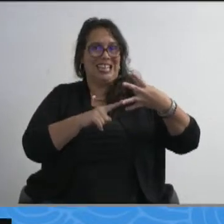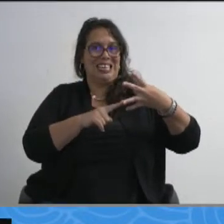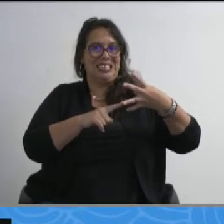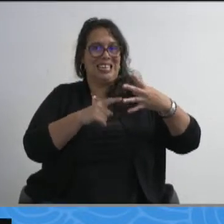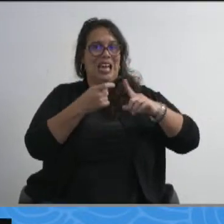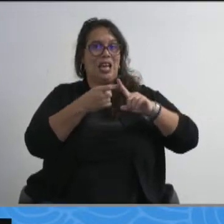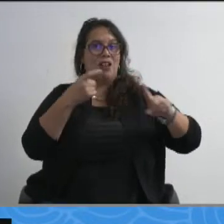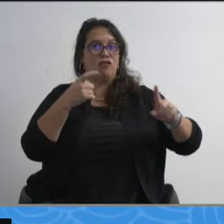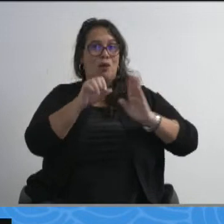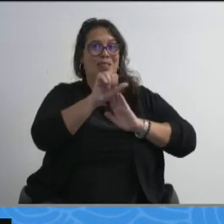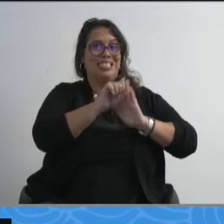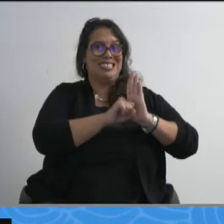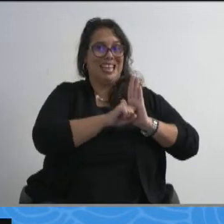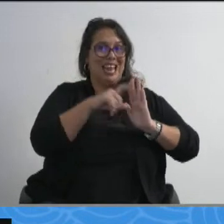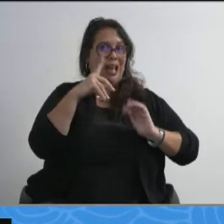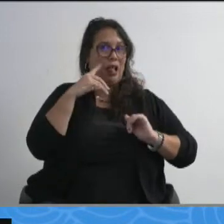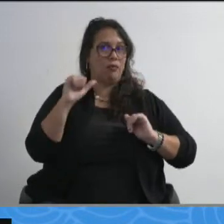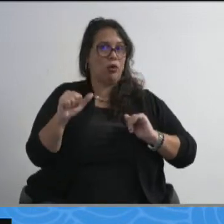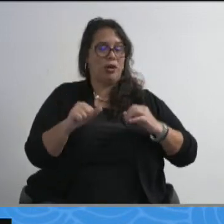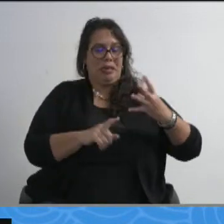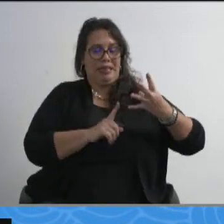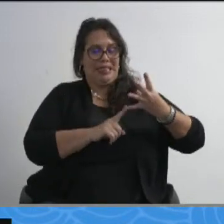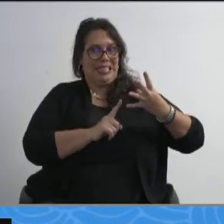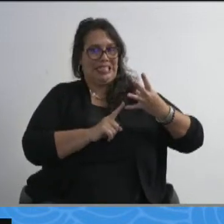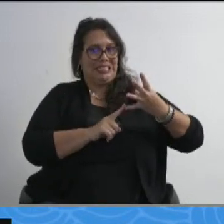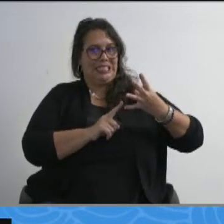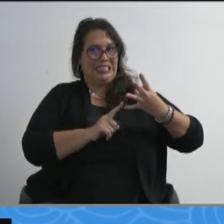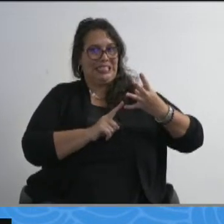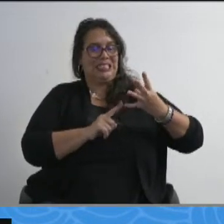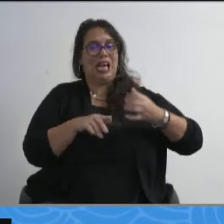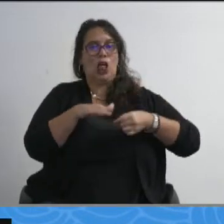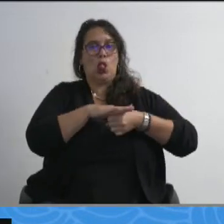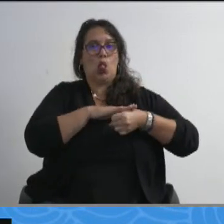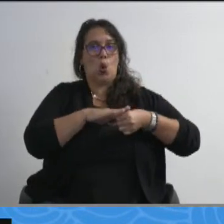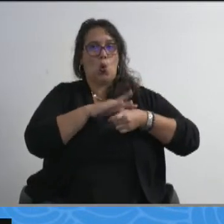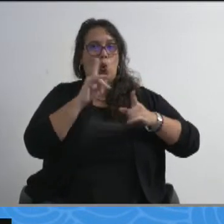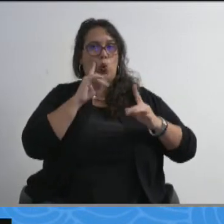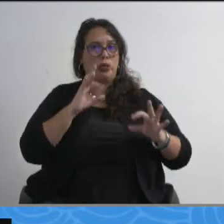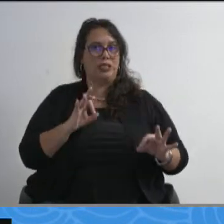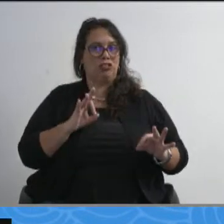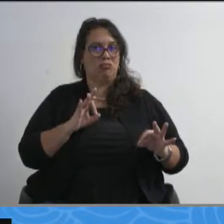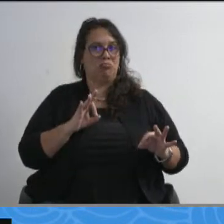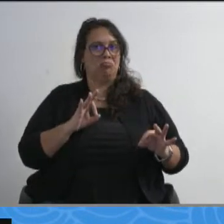This board authorization is a local decision. And let me talk you through that